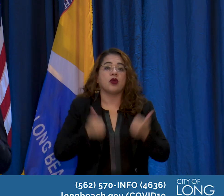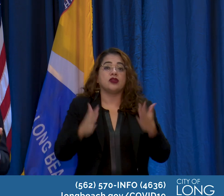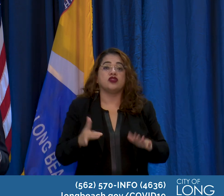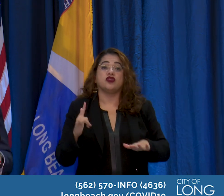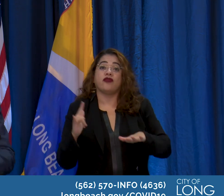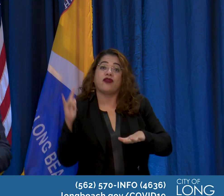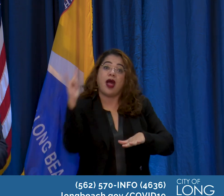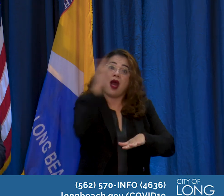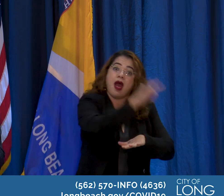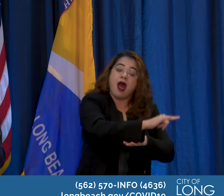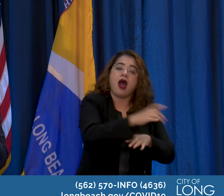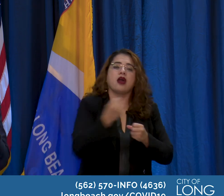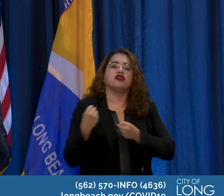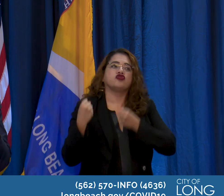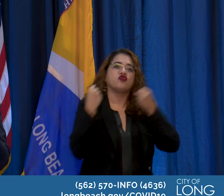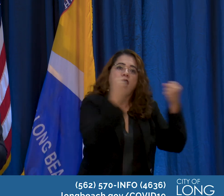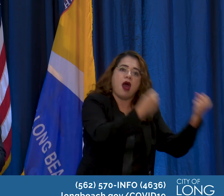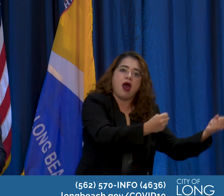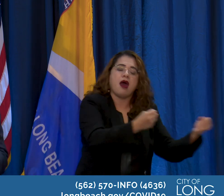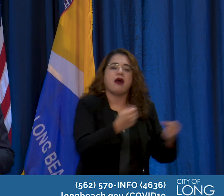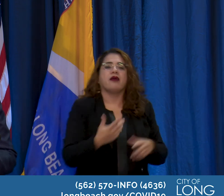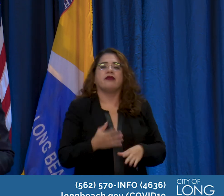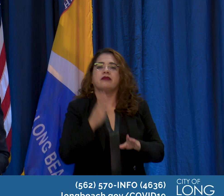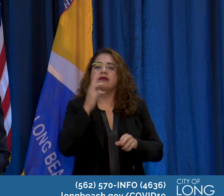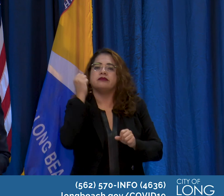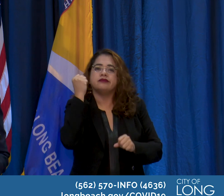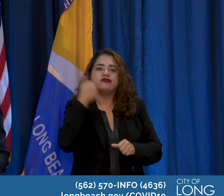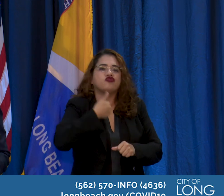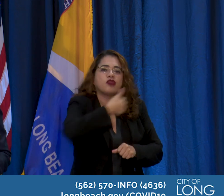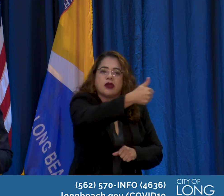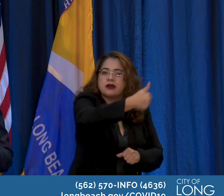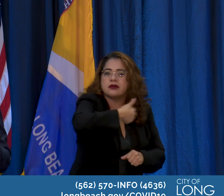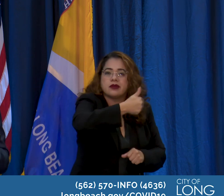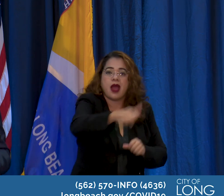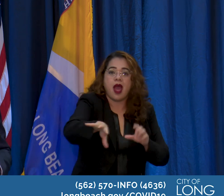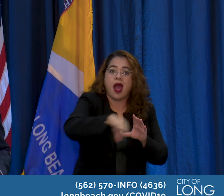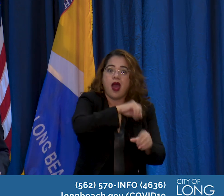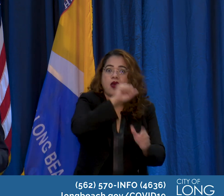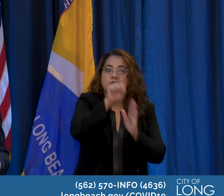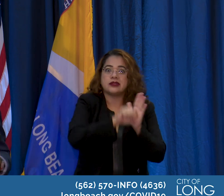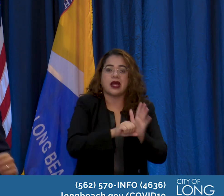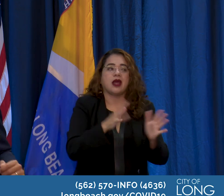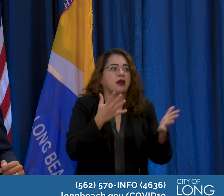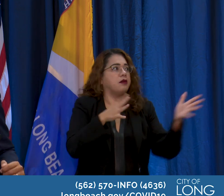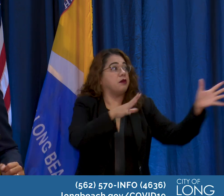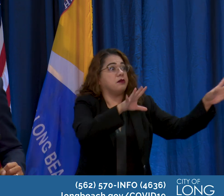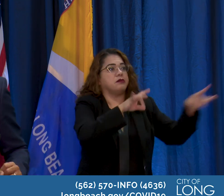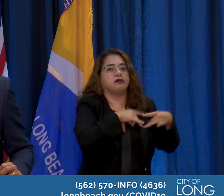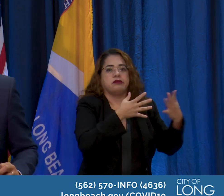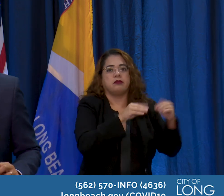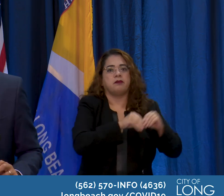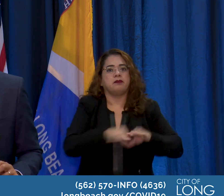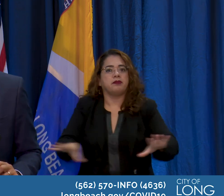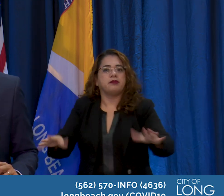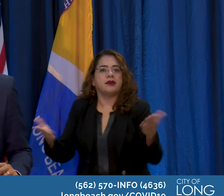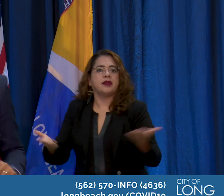I often see on, in emails that folks might send, or messages that people send, we're